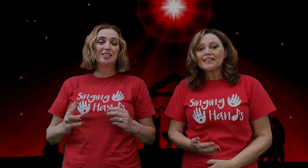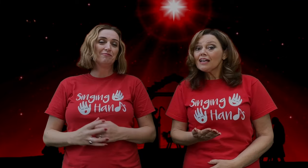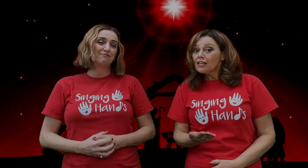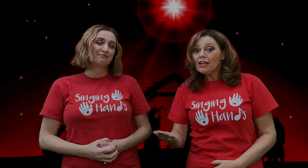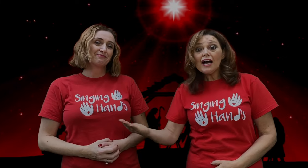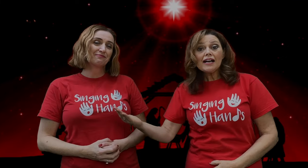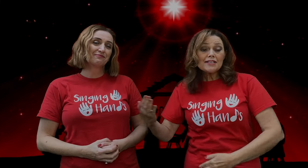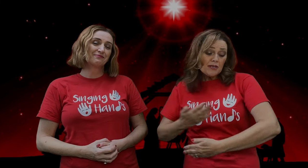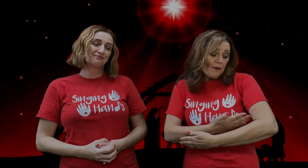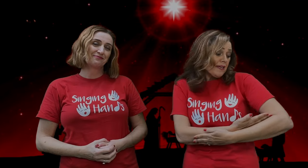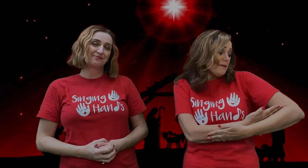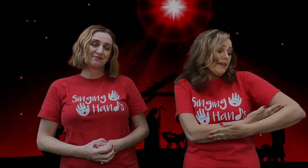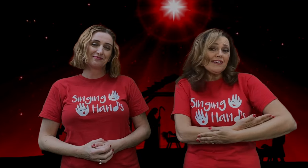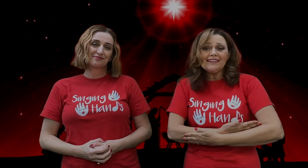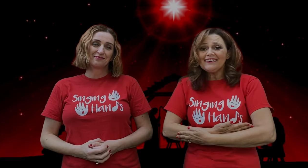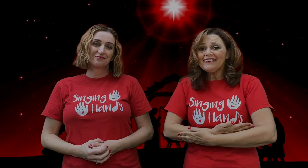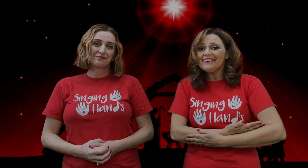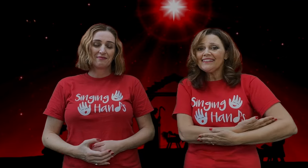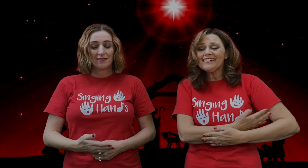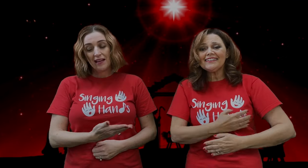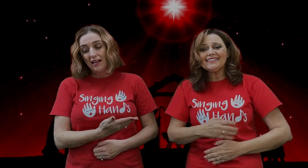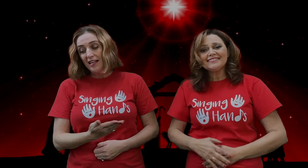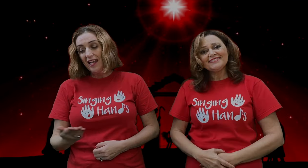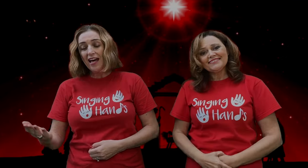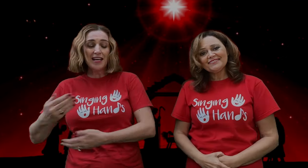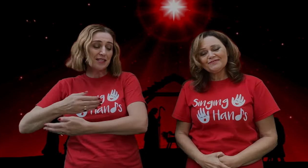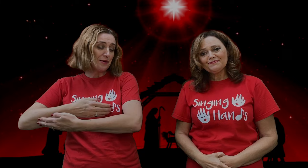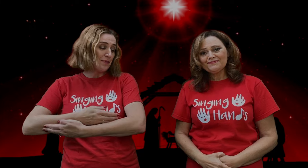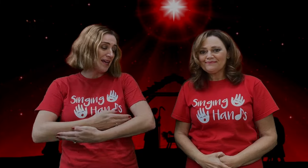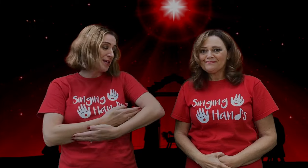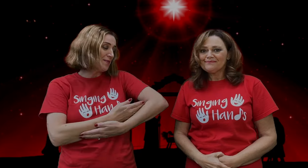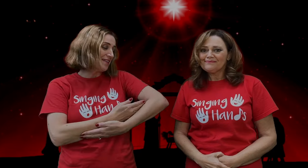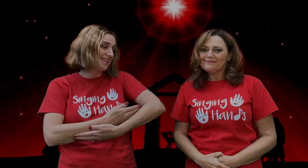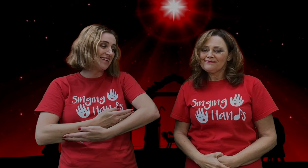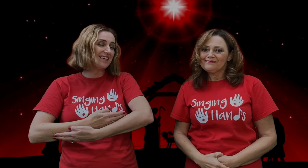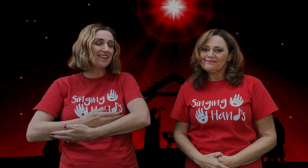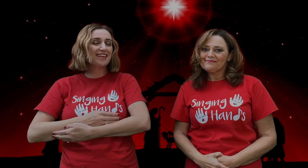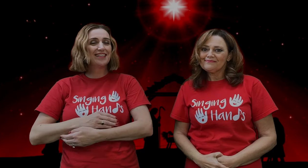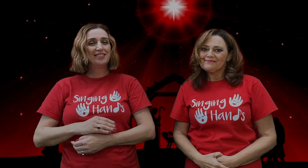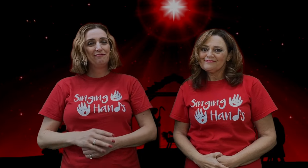Lies a baby (lies a baby)